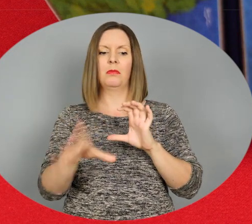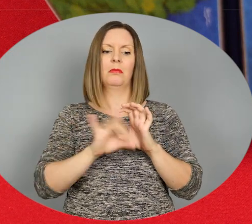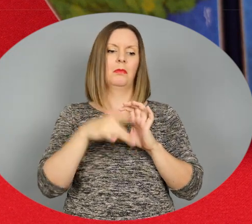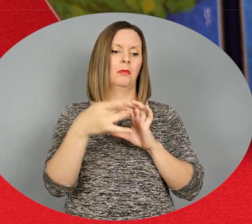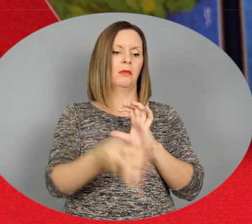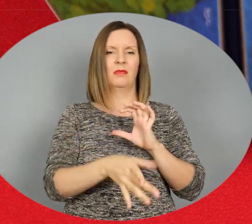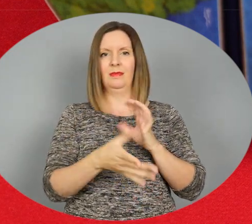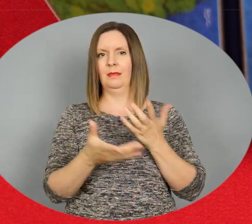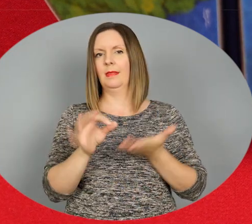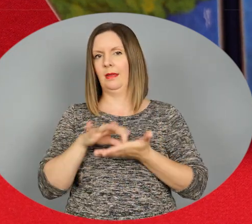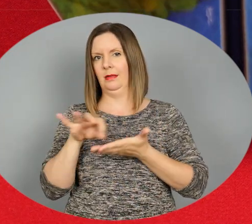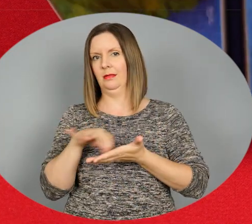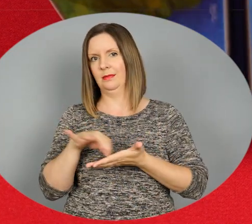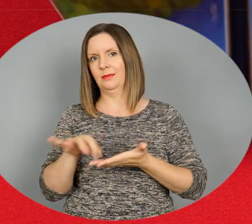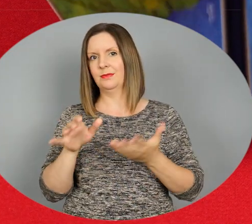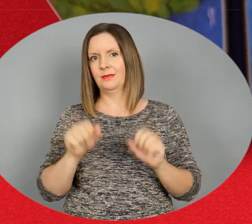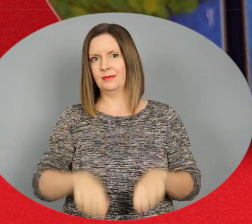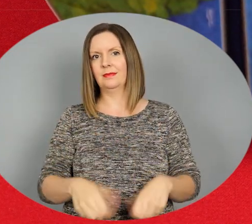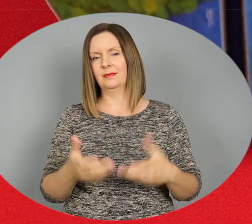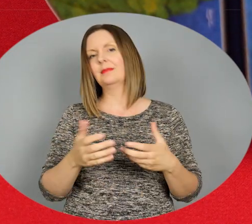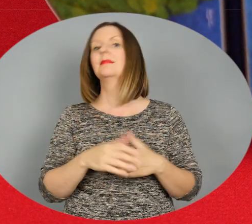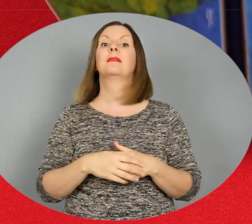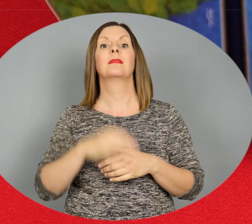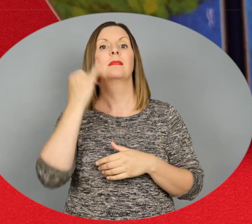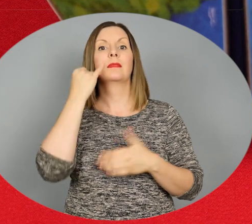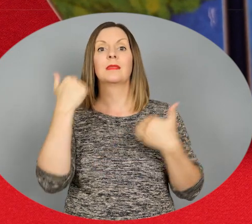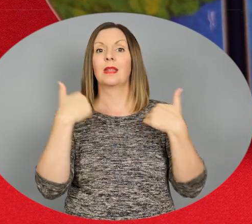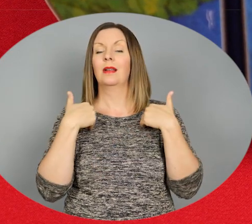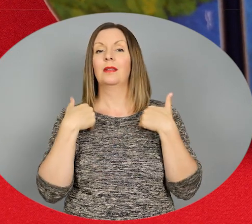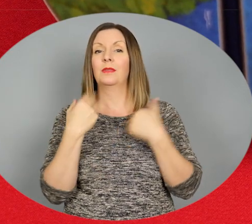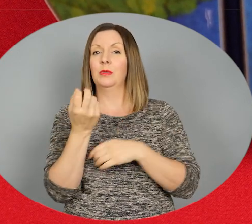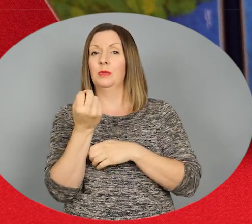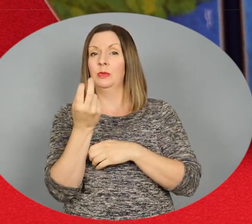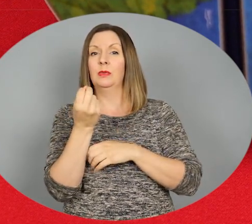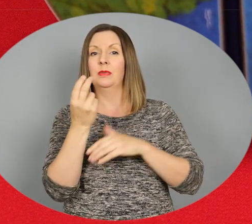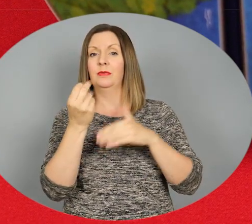they’ve counted by simply peeling the magnets off and counting them one at a time. Either